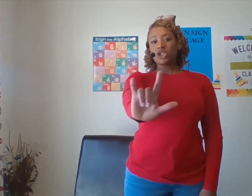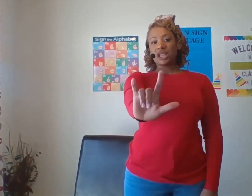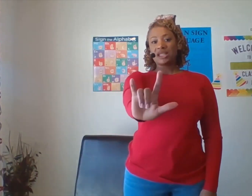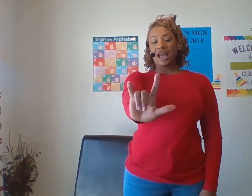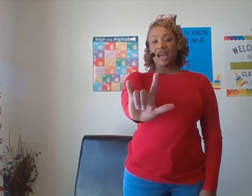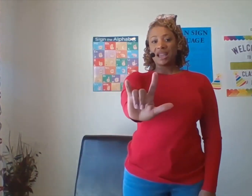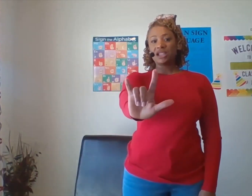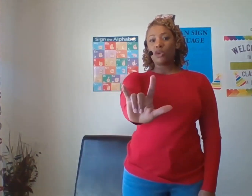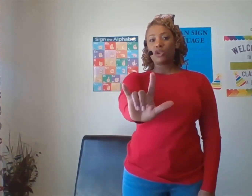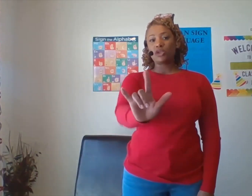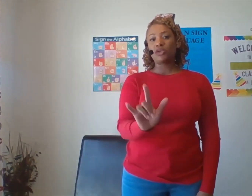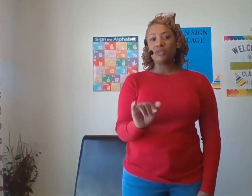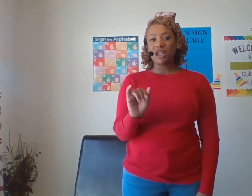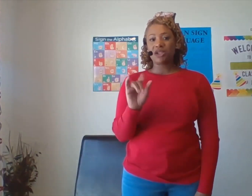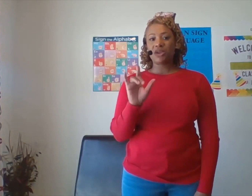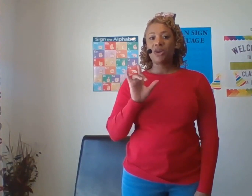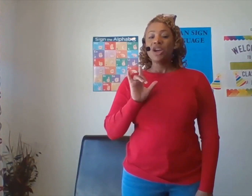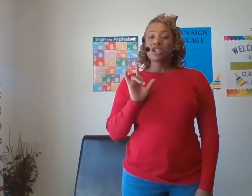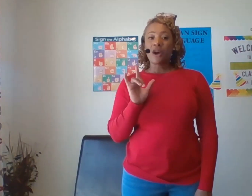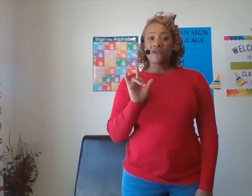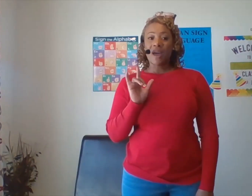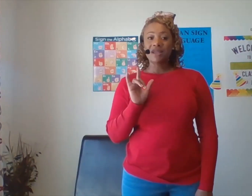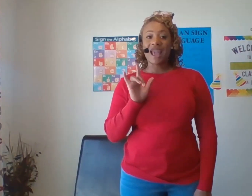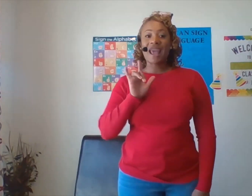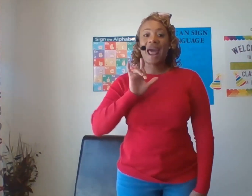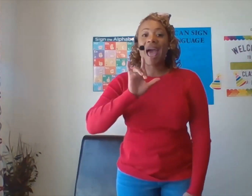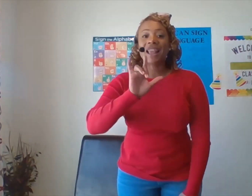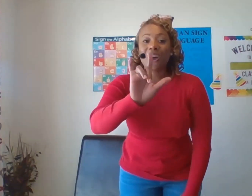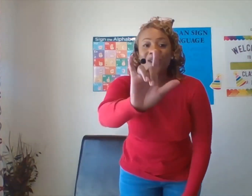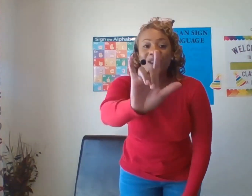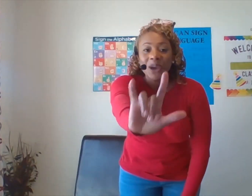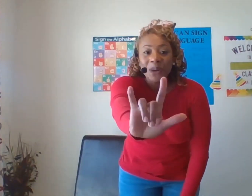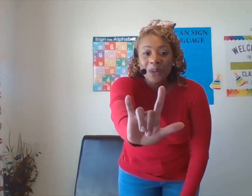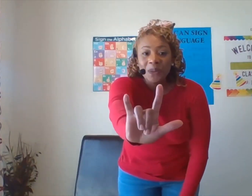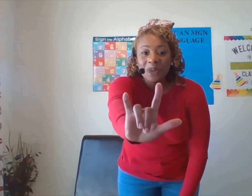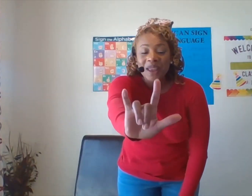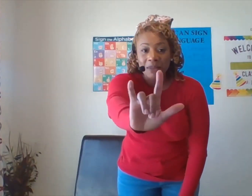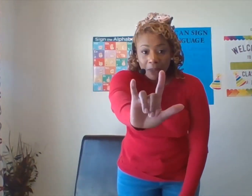this sign towards who you mean it - so if I'm saying I love you then I'm gonna